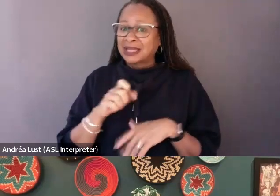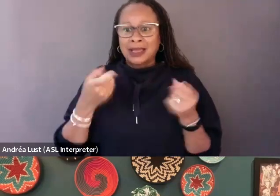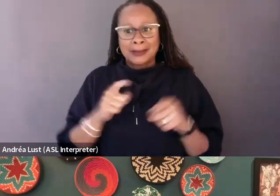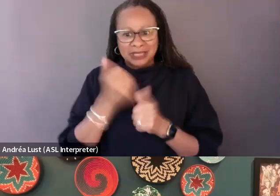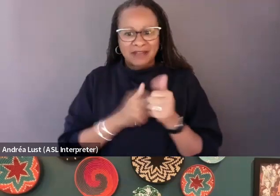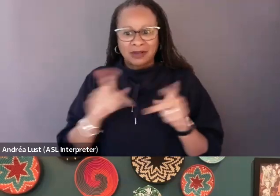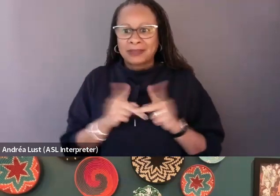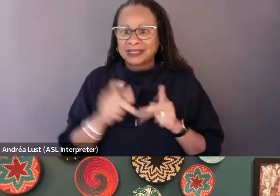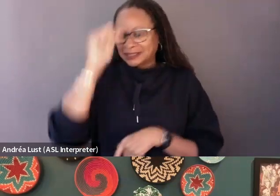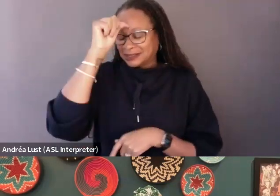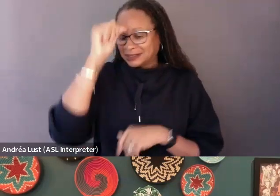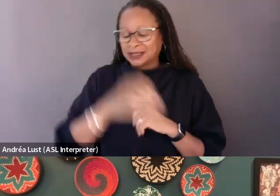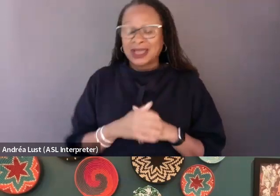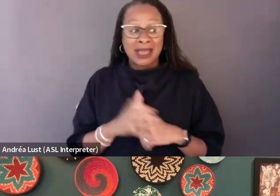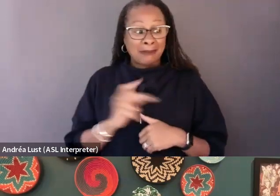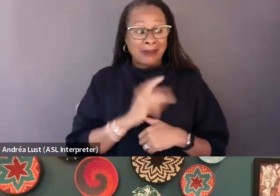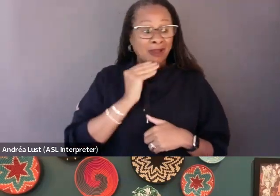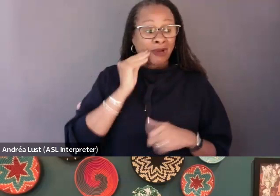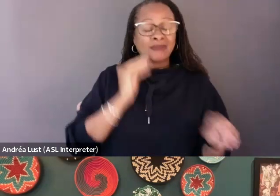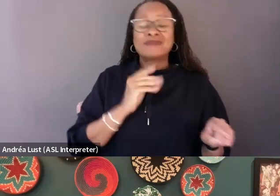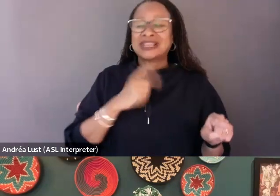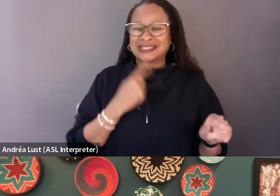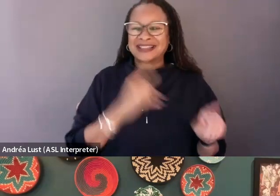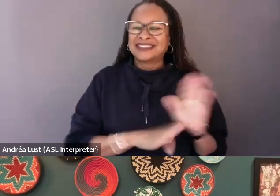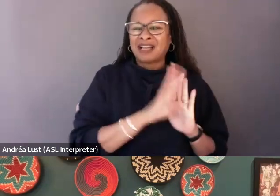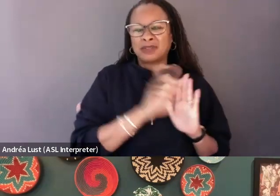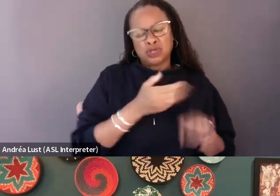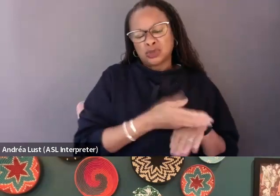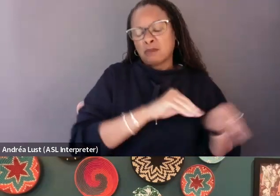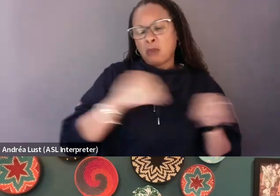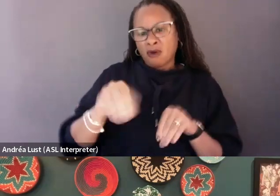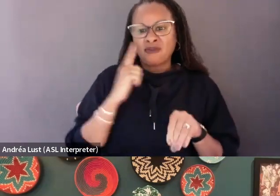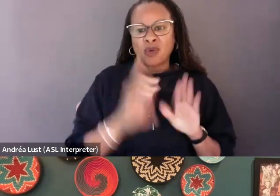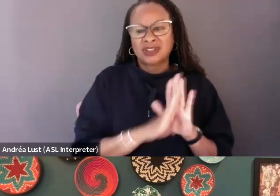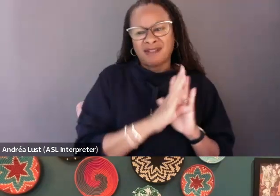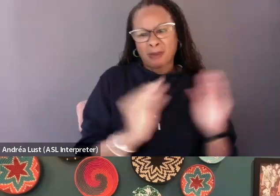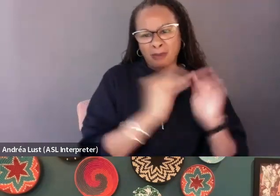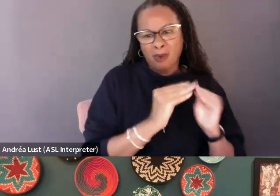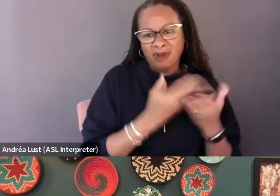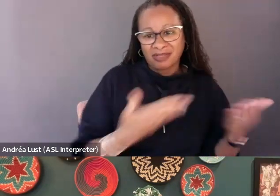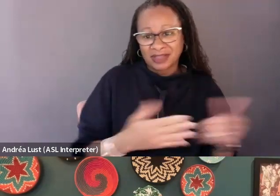and back home in Bombay, it's in the name of development. So the cost for supposed collective good